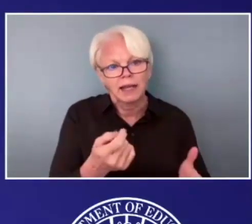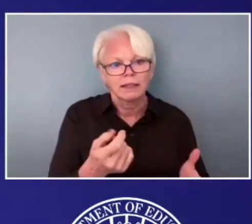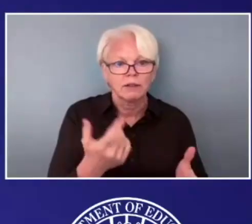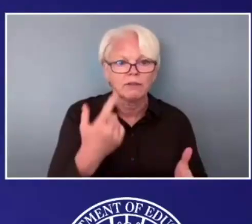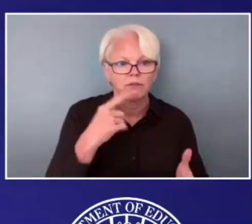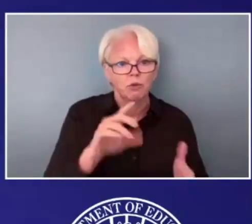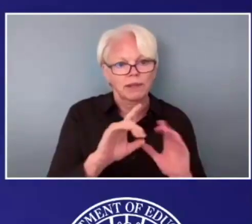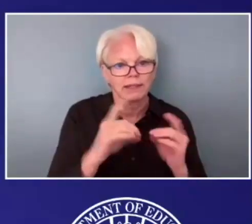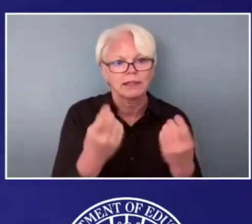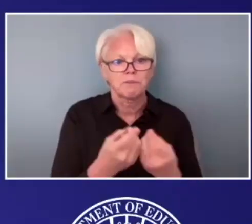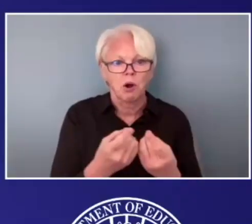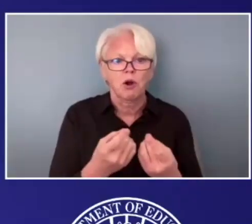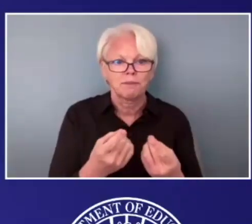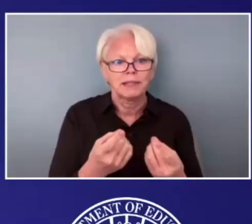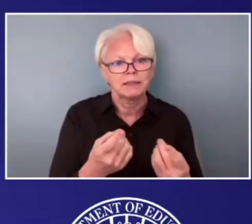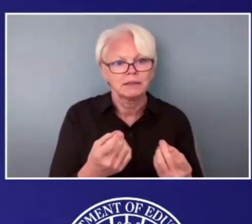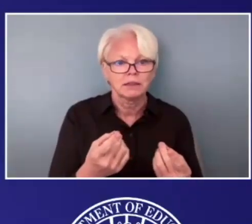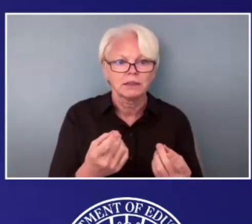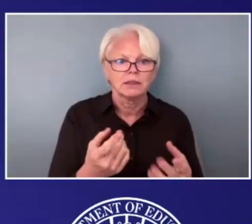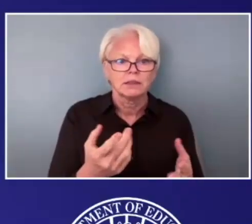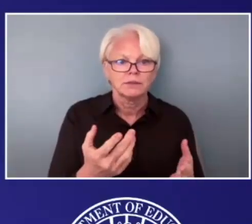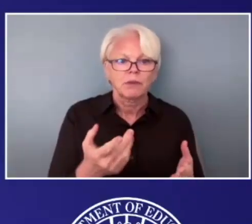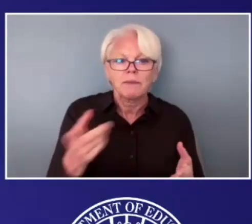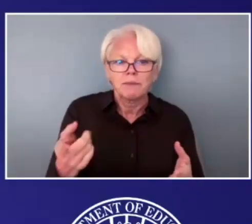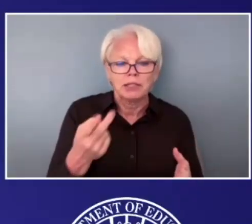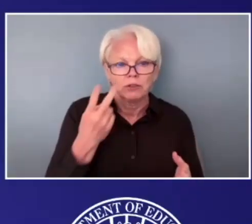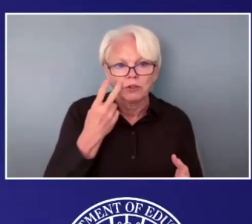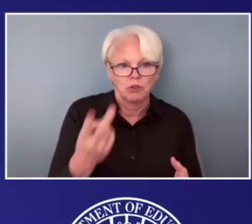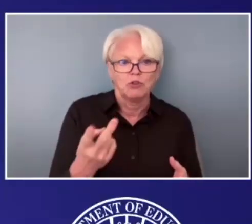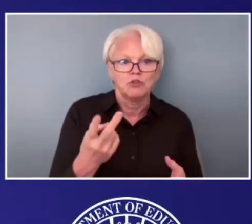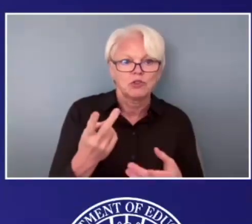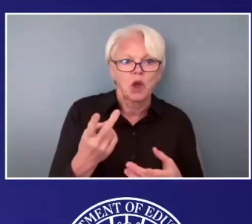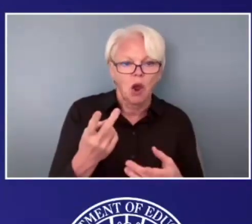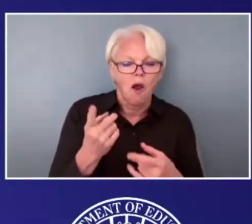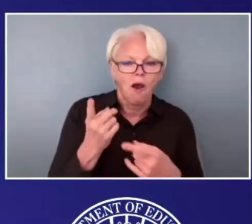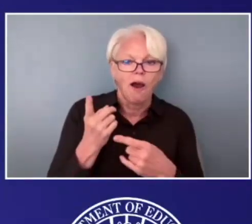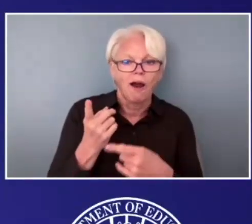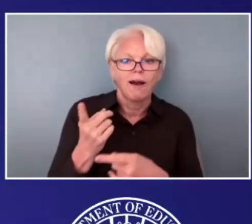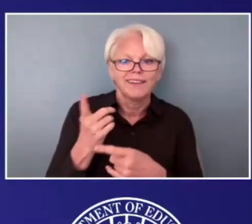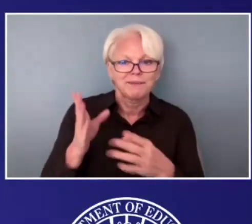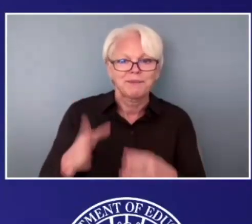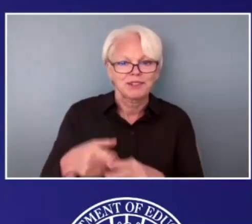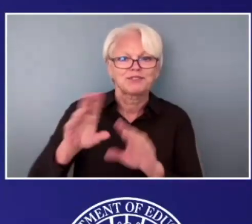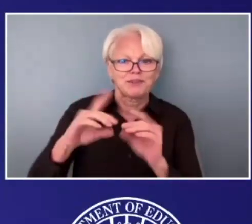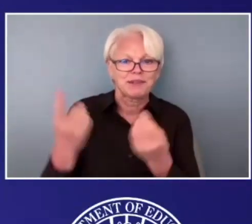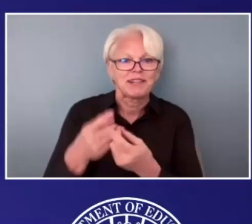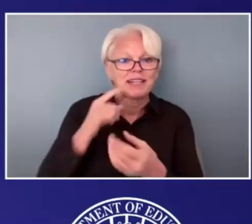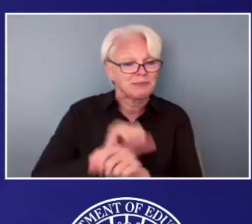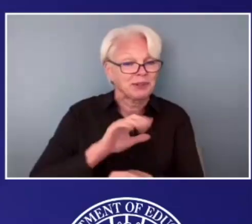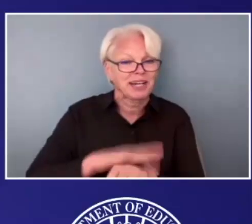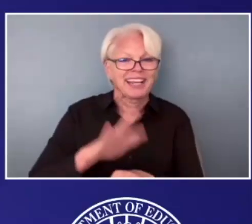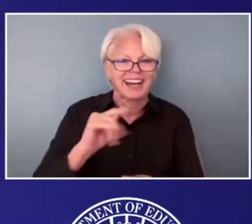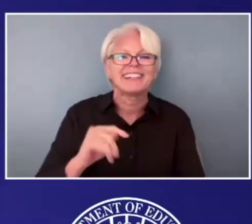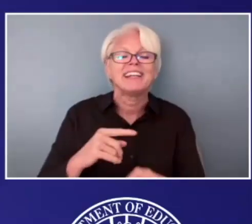to -- you, you saw him. He's working on it. It's going to take him a minute, but we hope to have that,